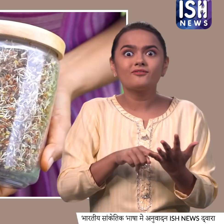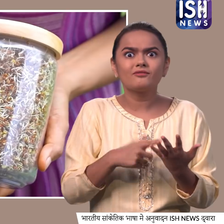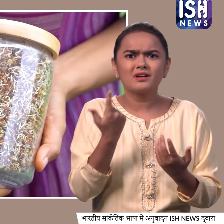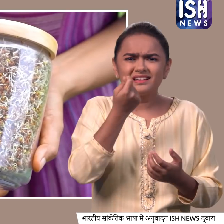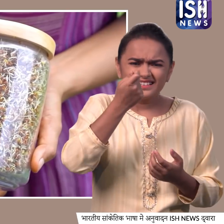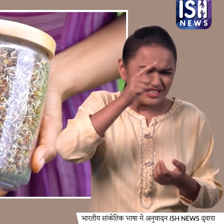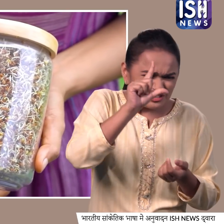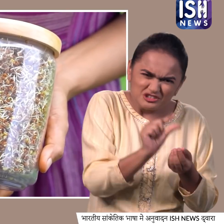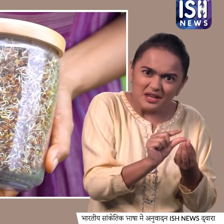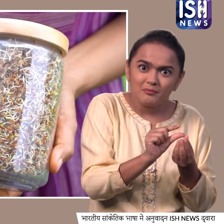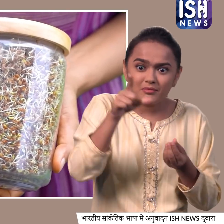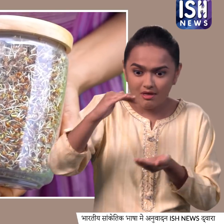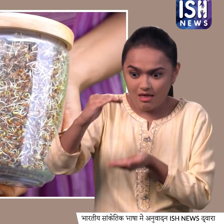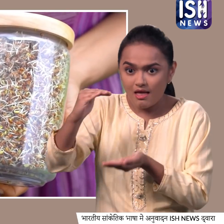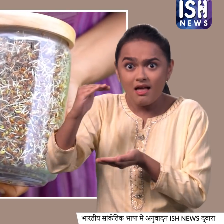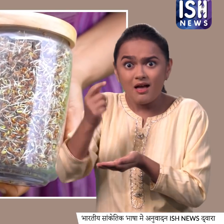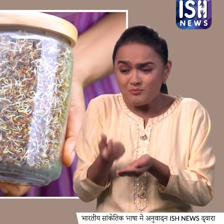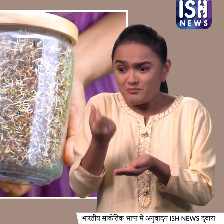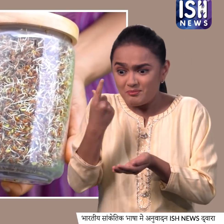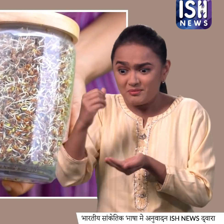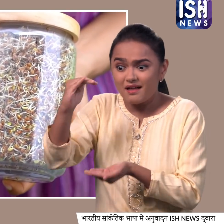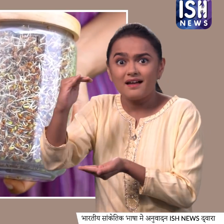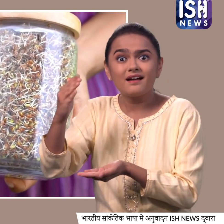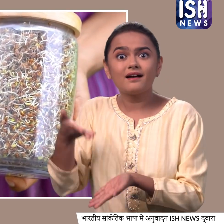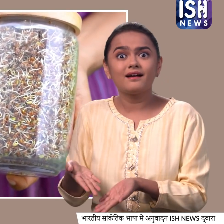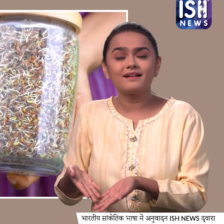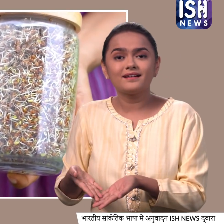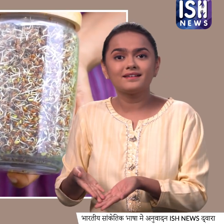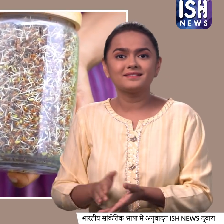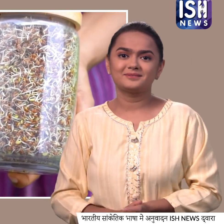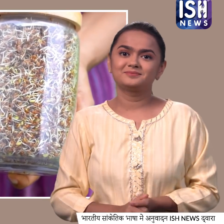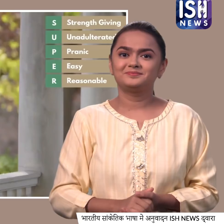Spending just a few rupees, you can grow so many sprouts